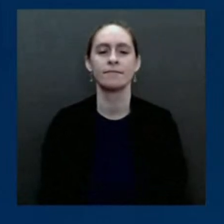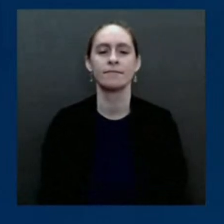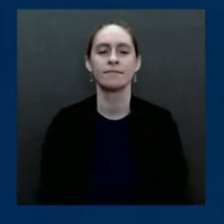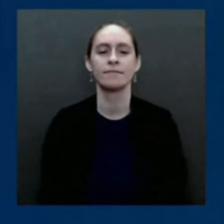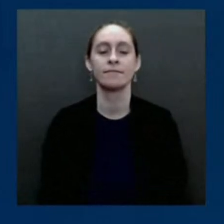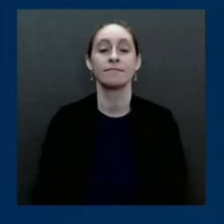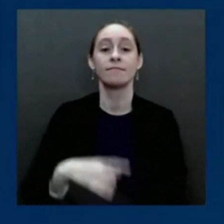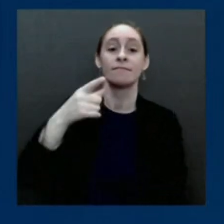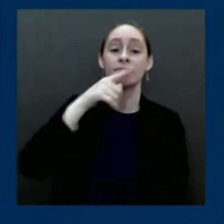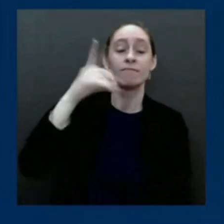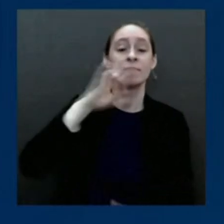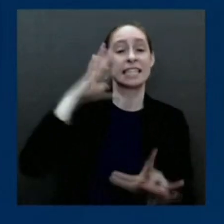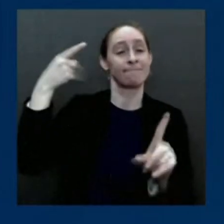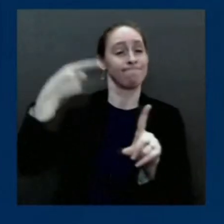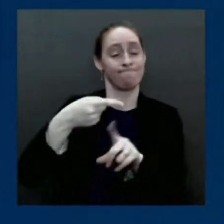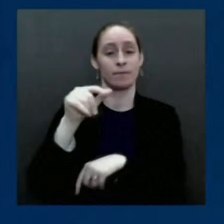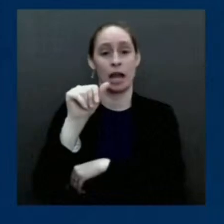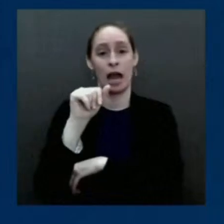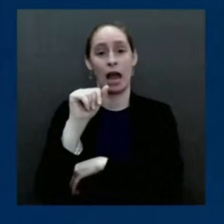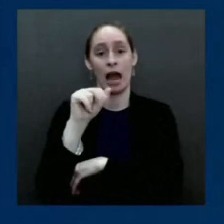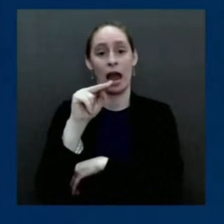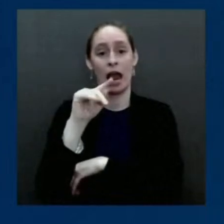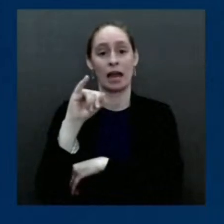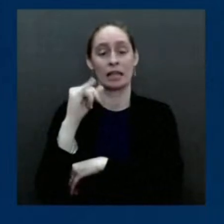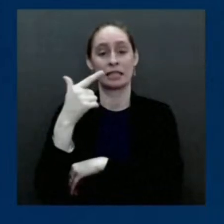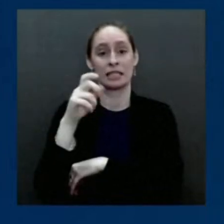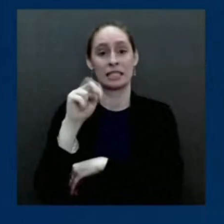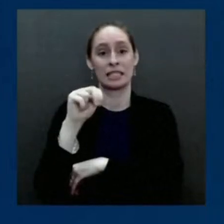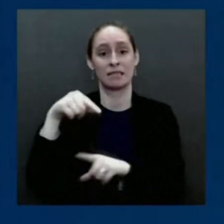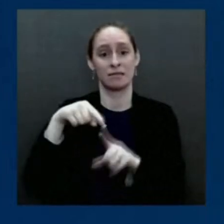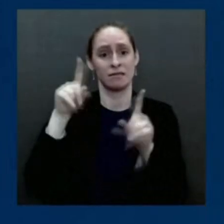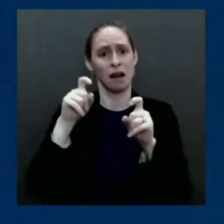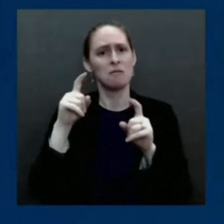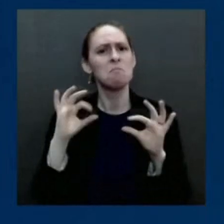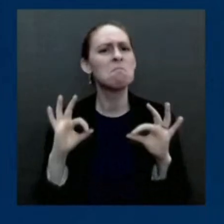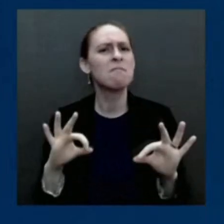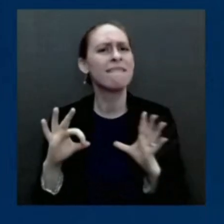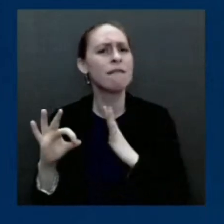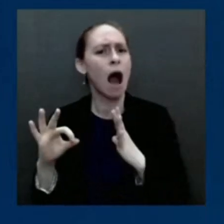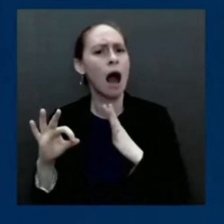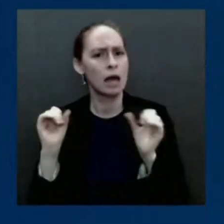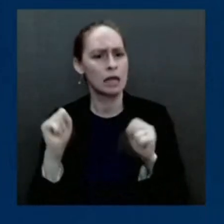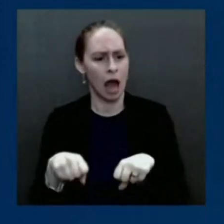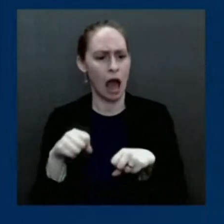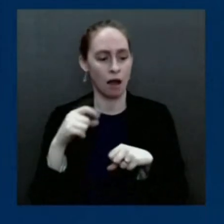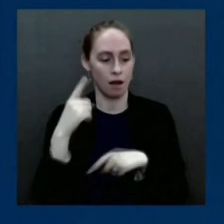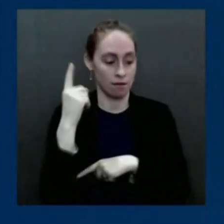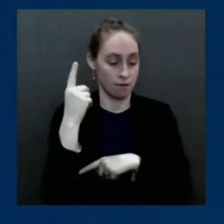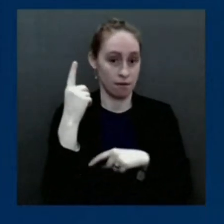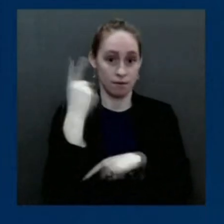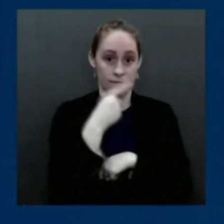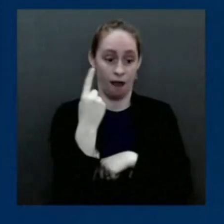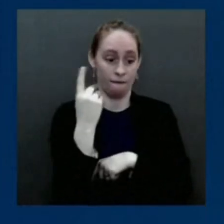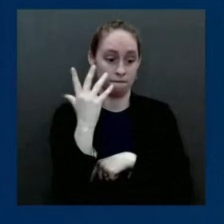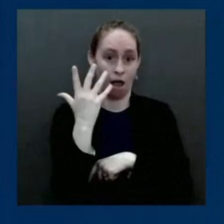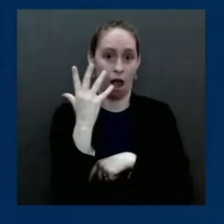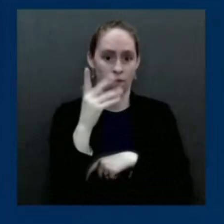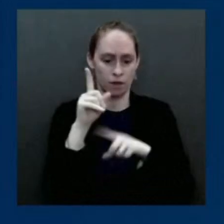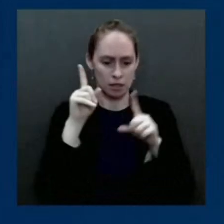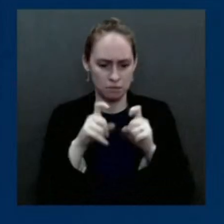WE DO NOT KNOW HOW WELL THEY PERFORM IN DETECTING TRANCE